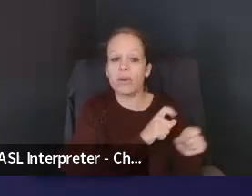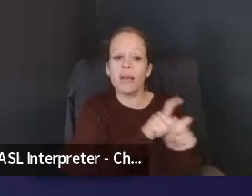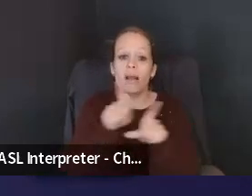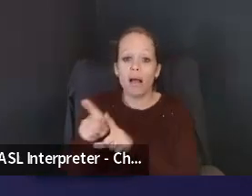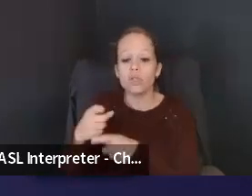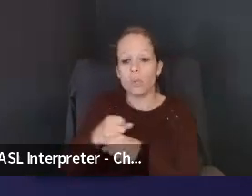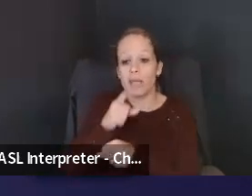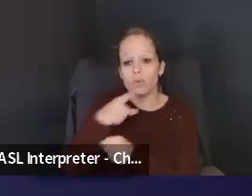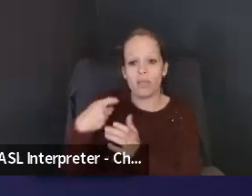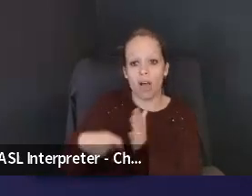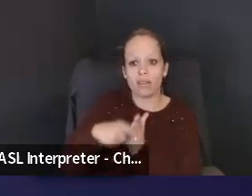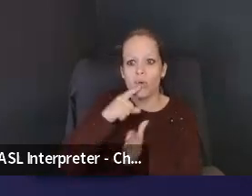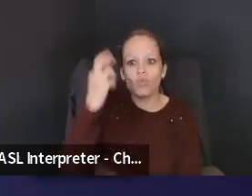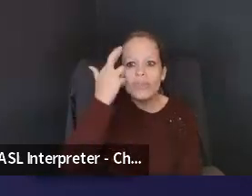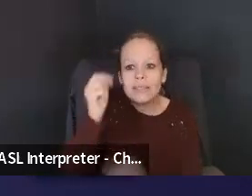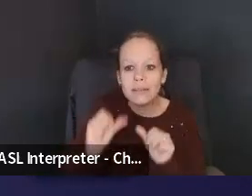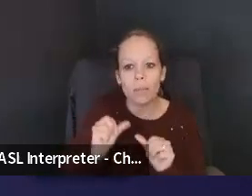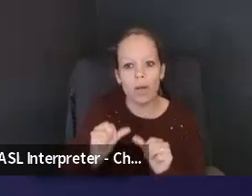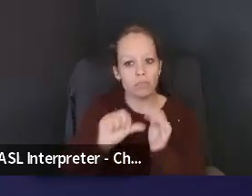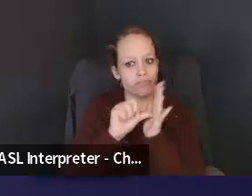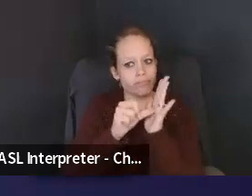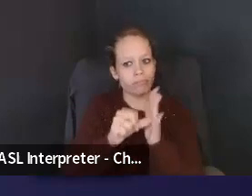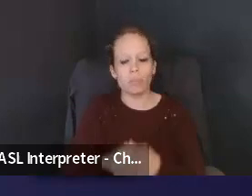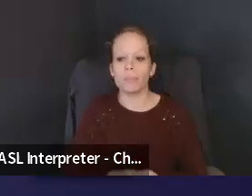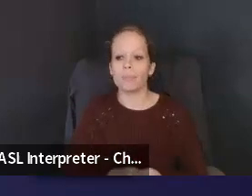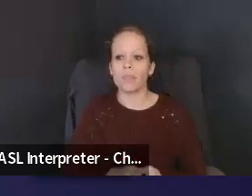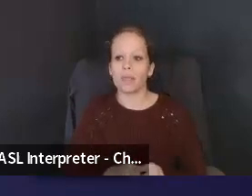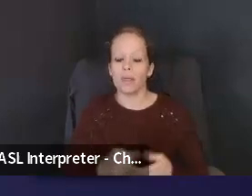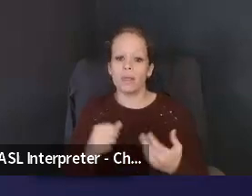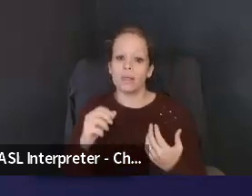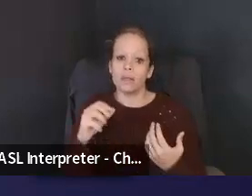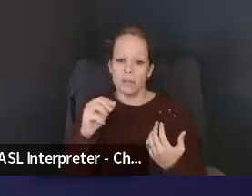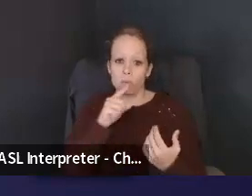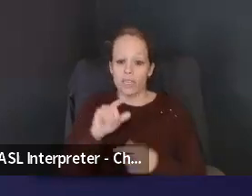reasonable. Here again, I think this is where John's question folks really brings to mind the